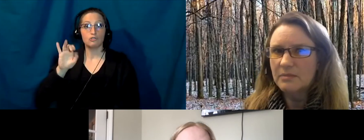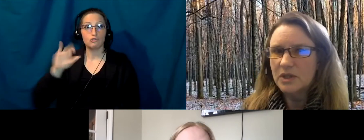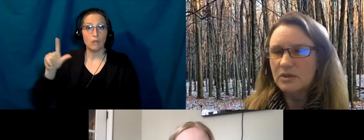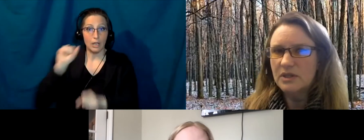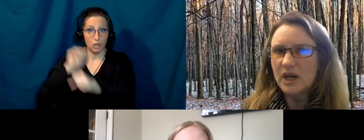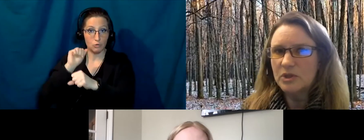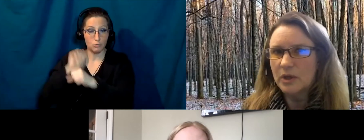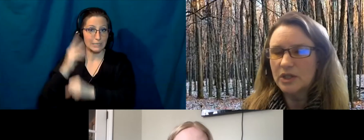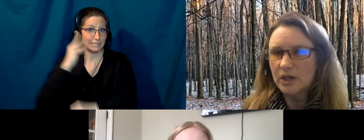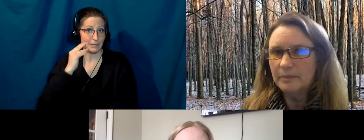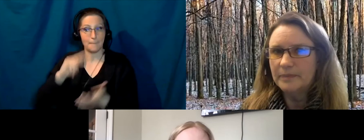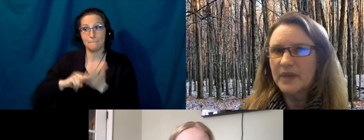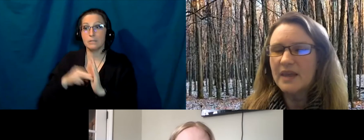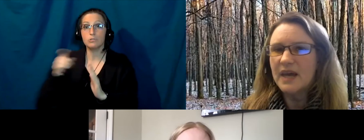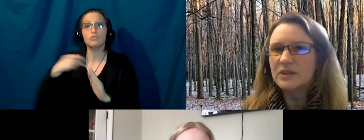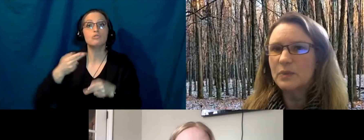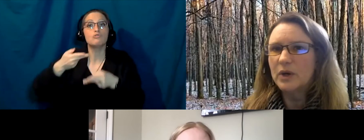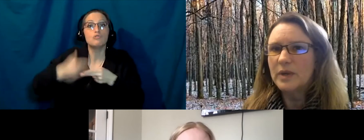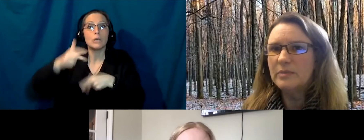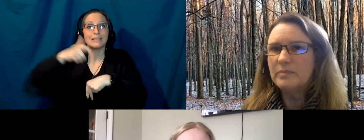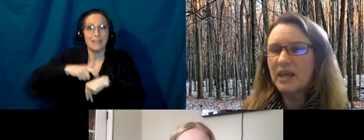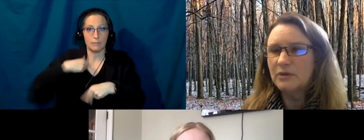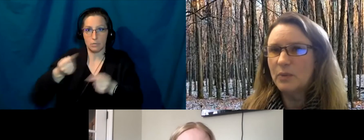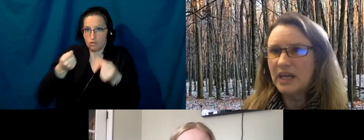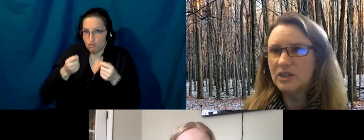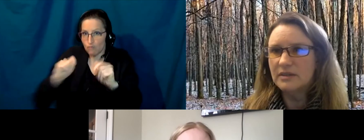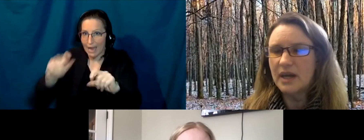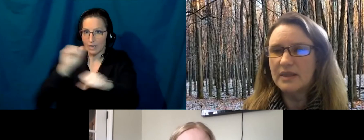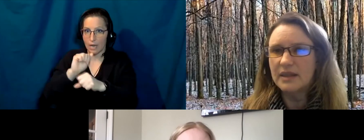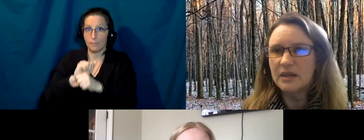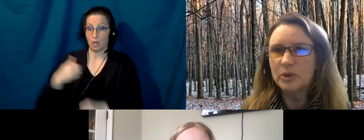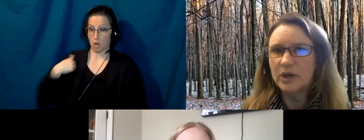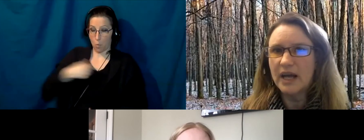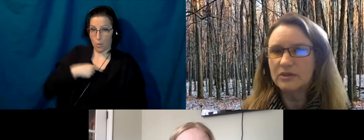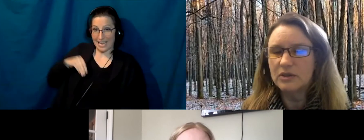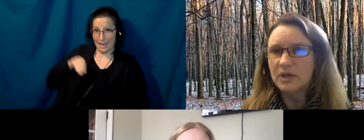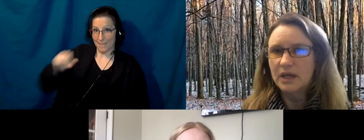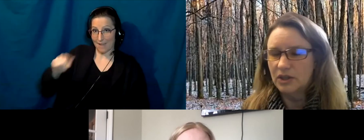to do the job short term and that's where we pay for the wages and then the employer has you just